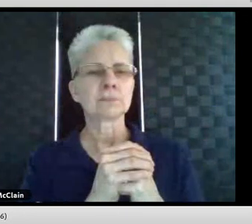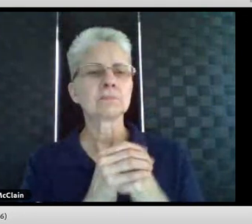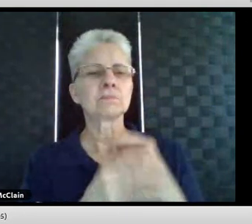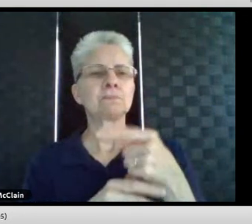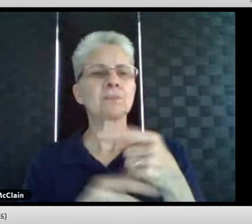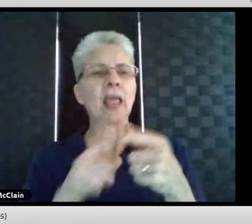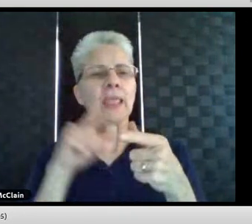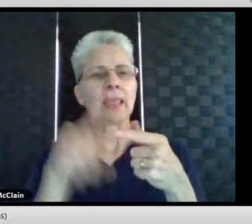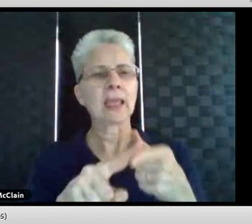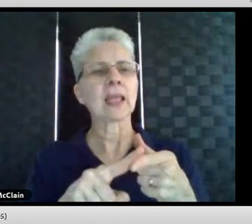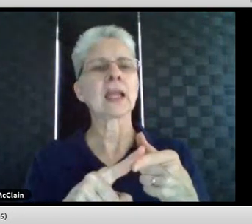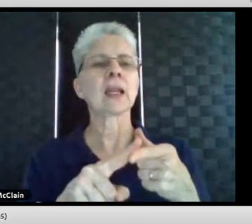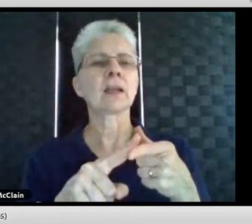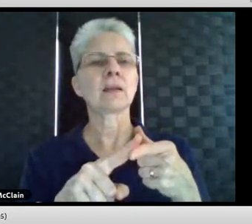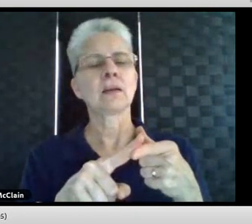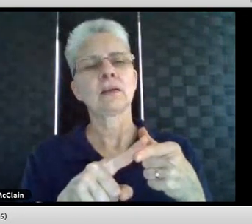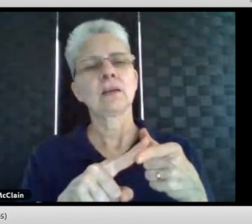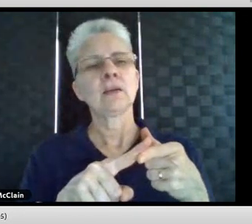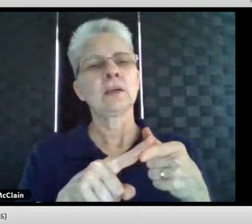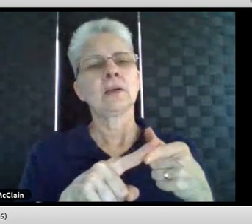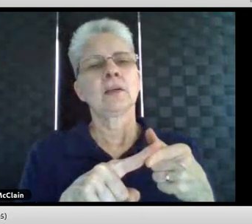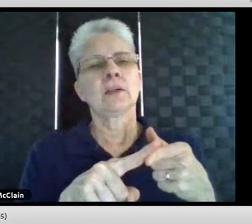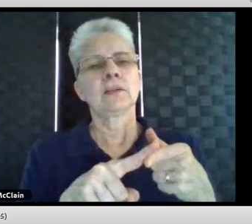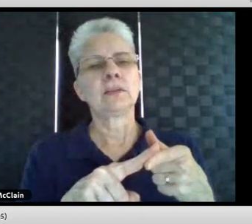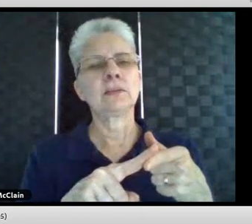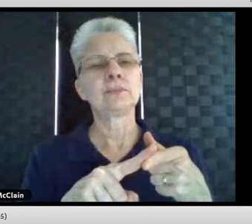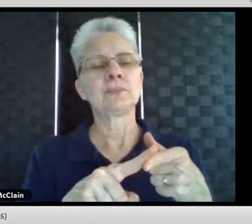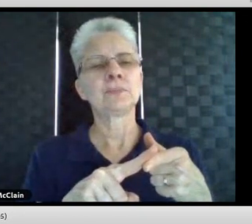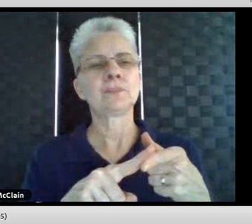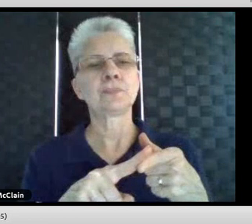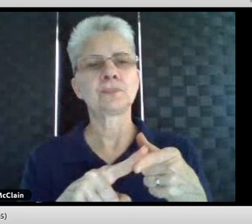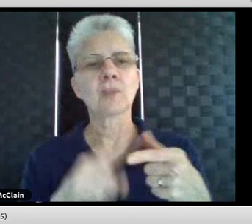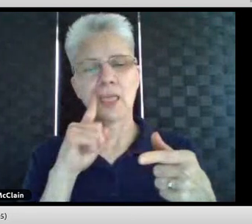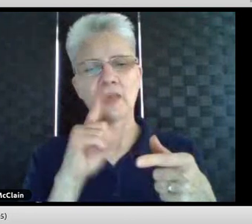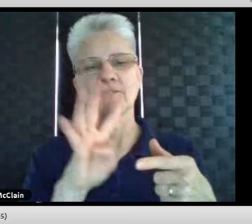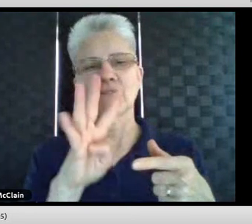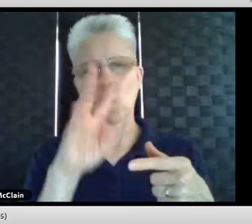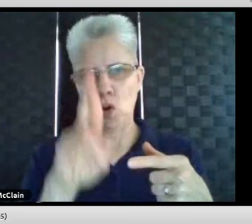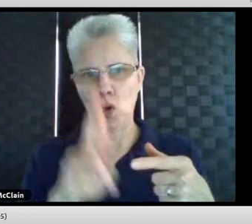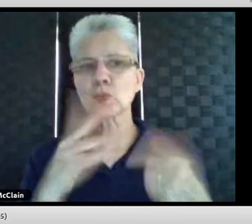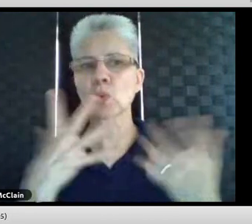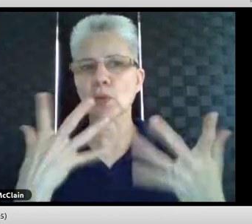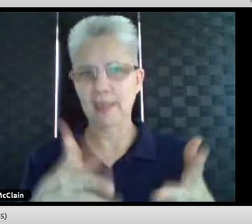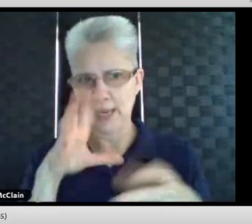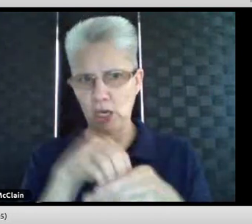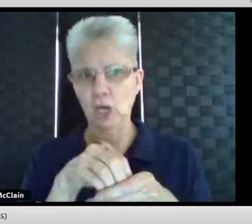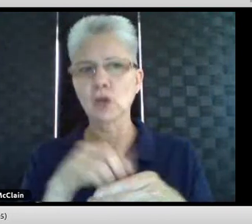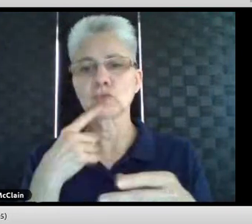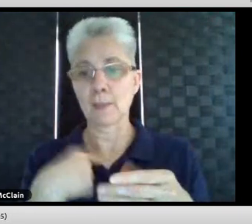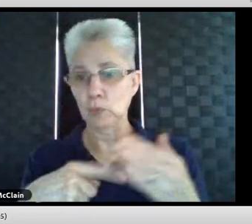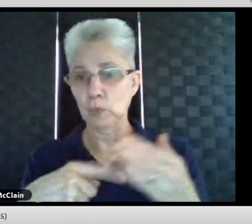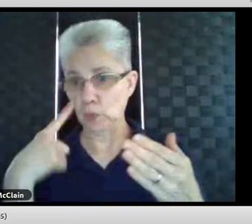and then, you know, I think the four Rs were there. You guys tell me what you think.